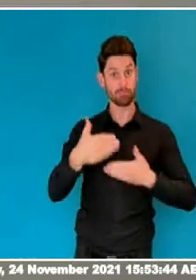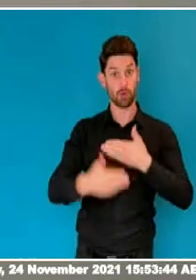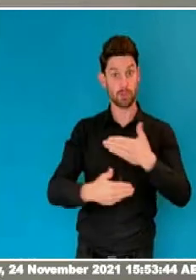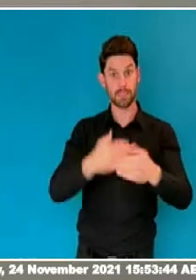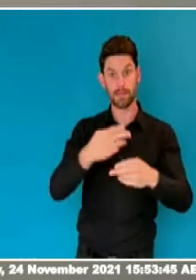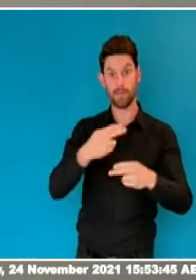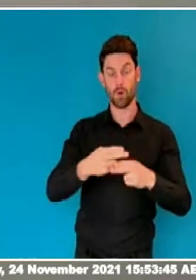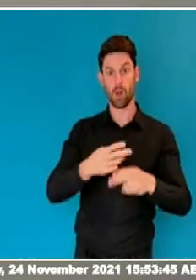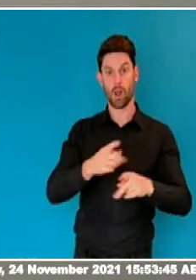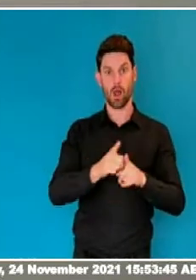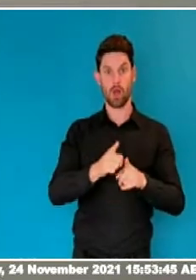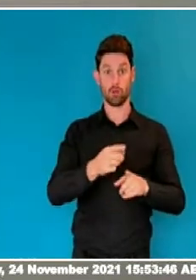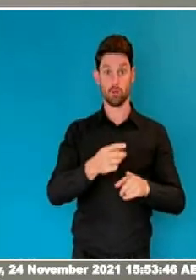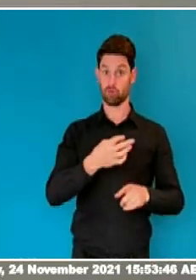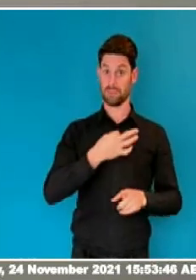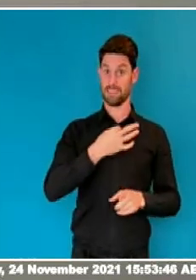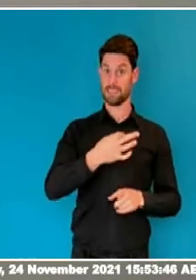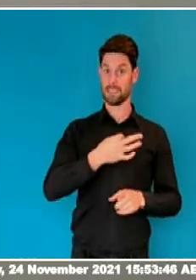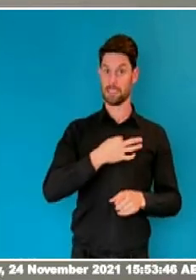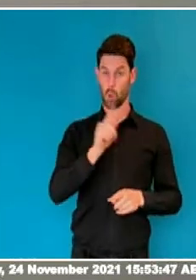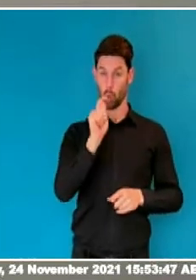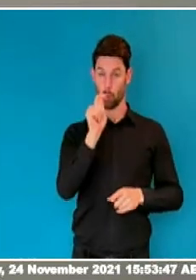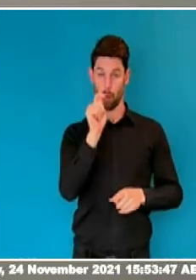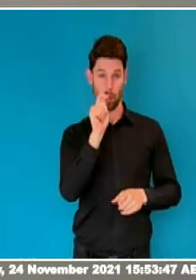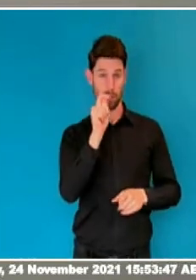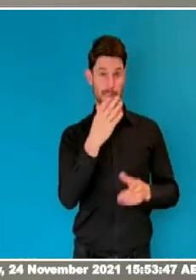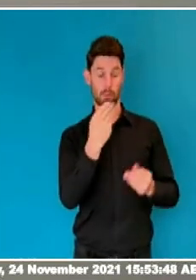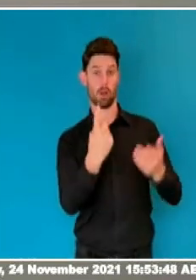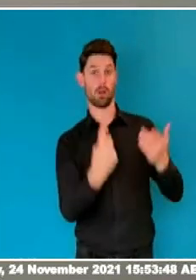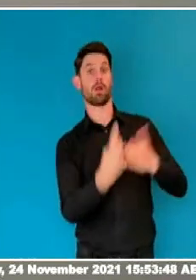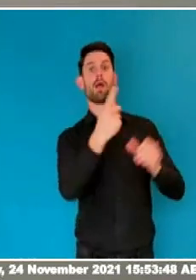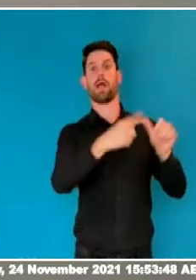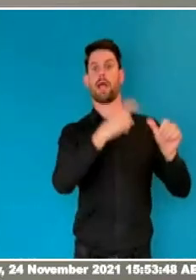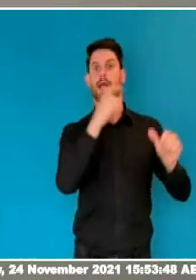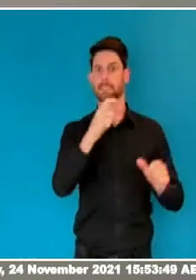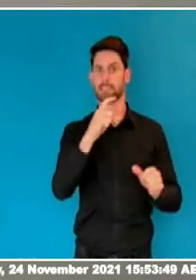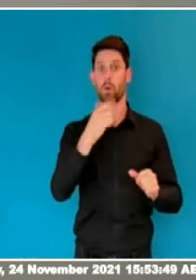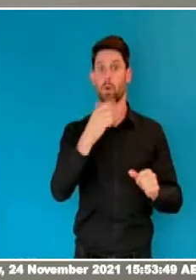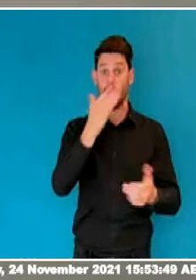We have a very robust process through our Environment, Health and Safety team.